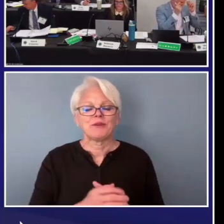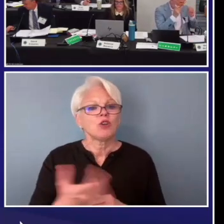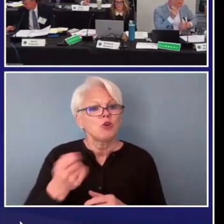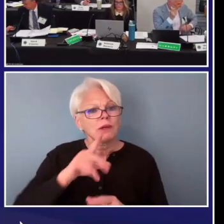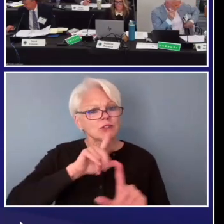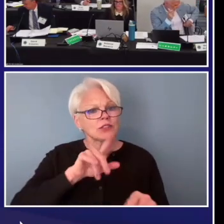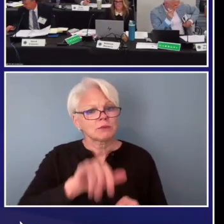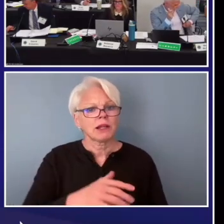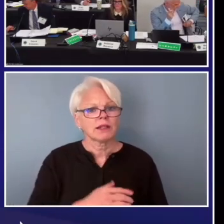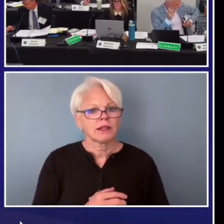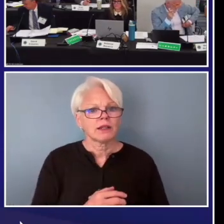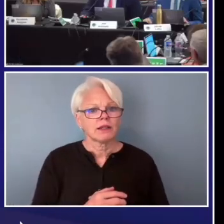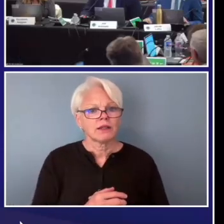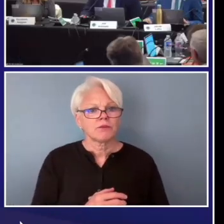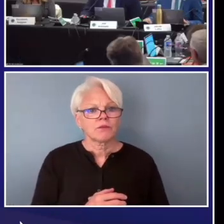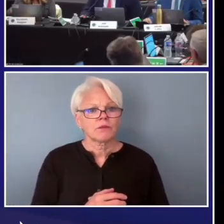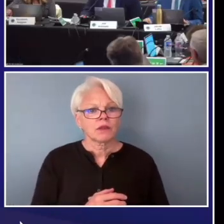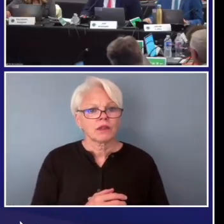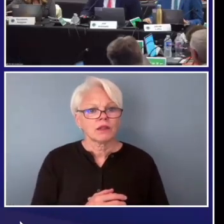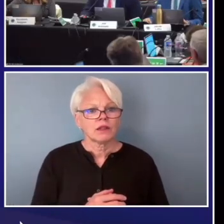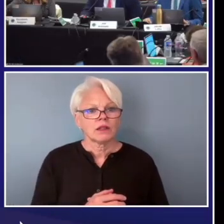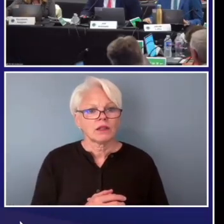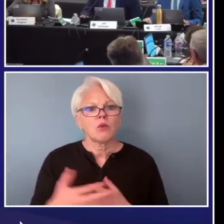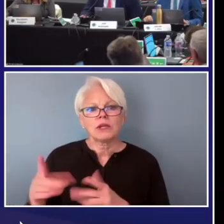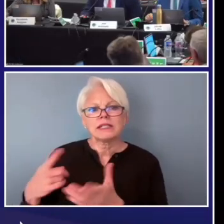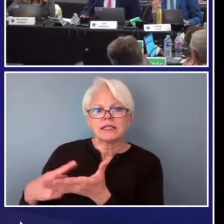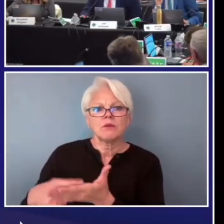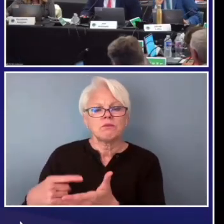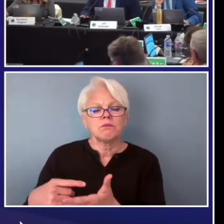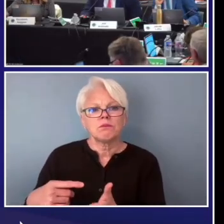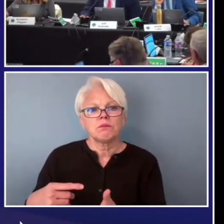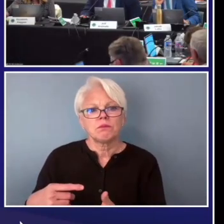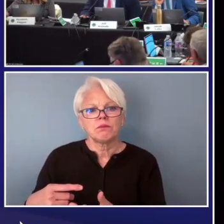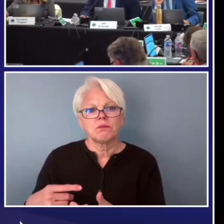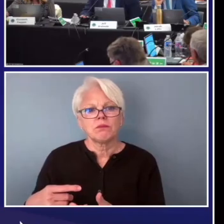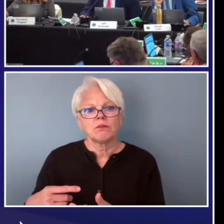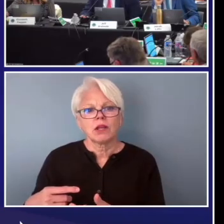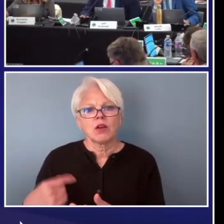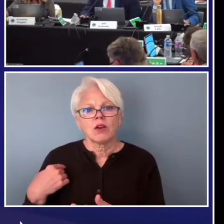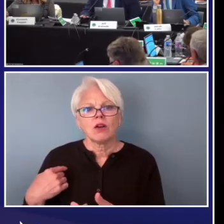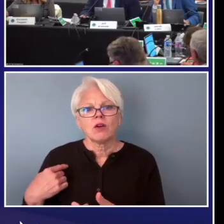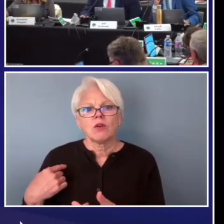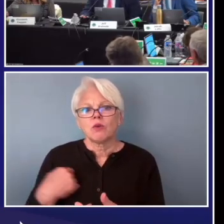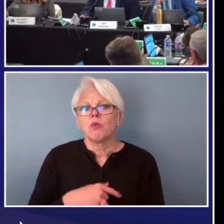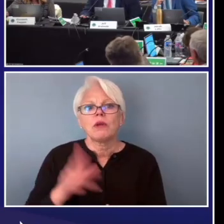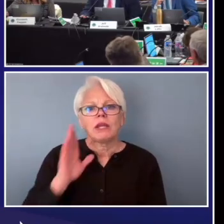Yeah, I mean, we're, we're still chatting about, but believe in what we're, we're going to confirm this, um, that the